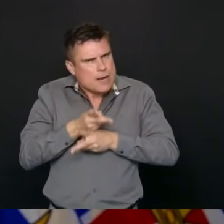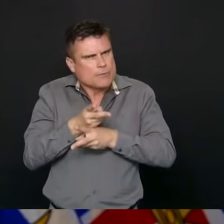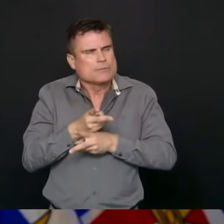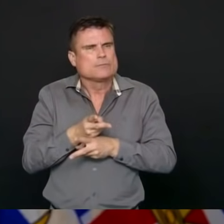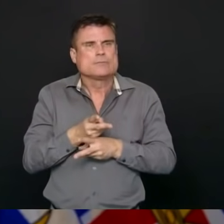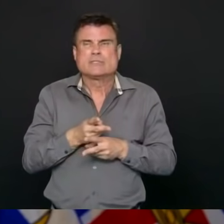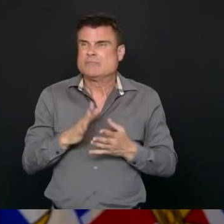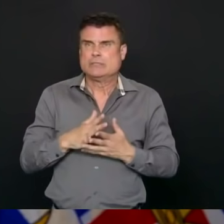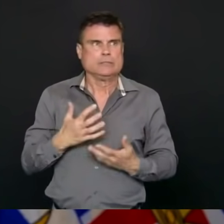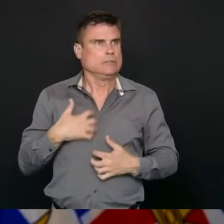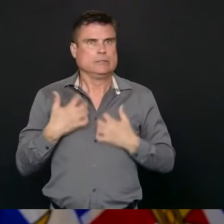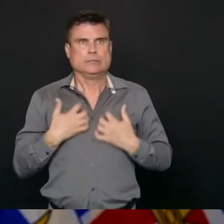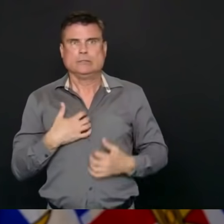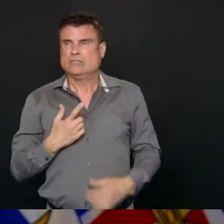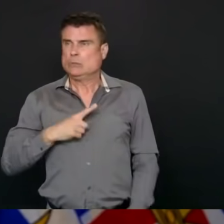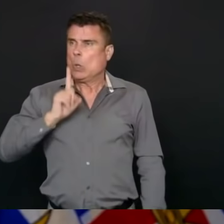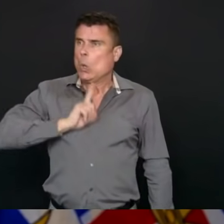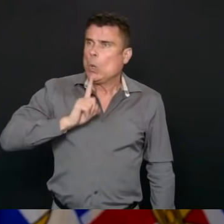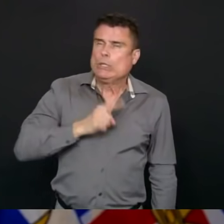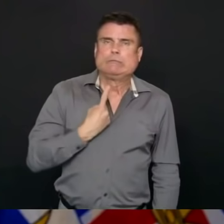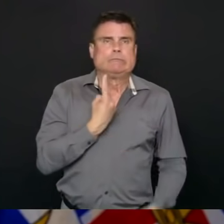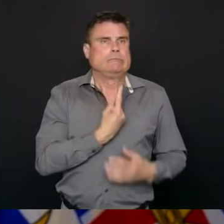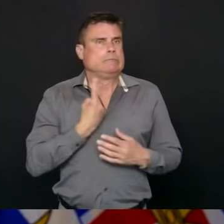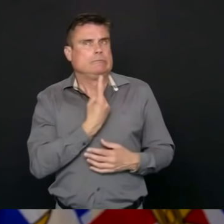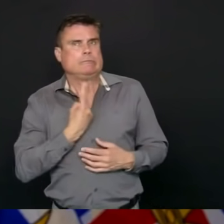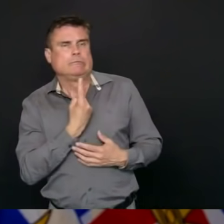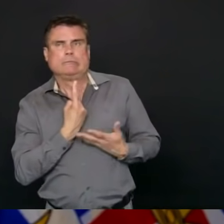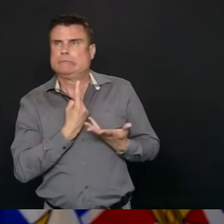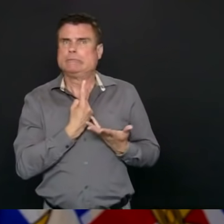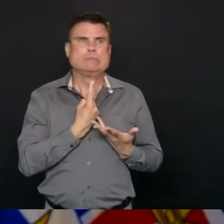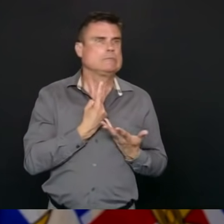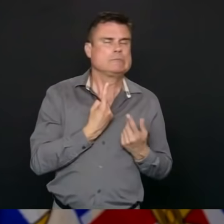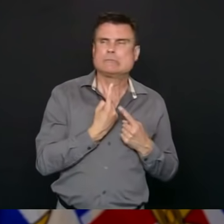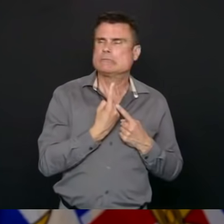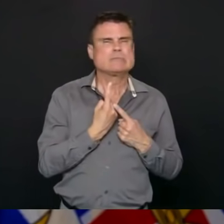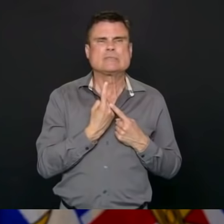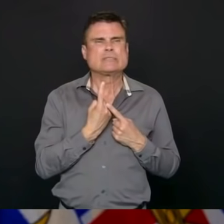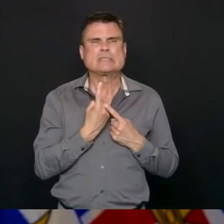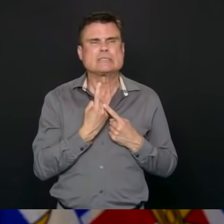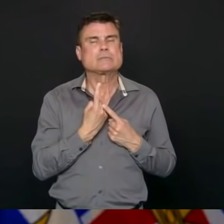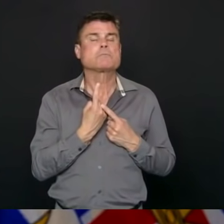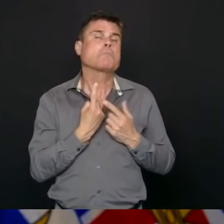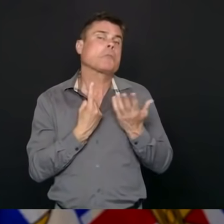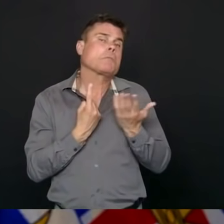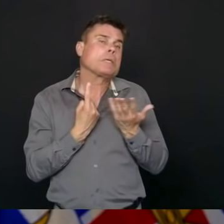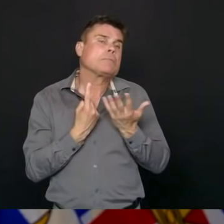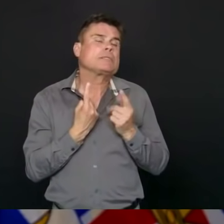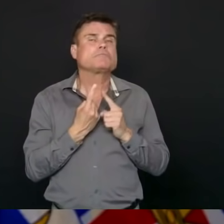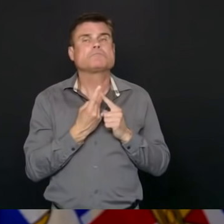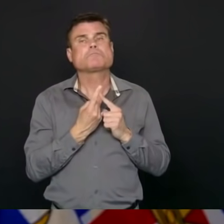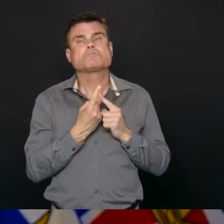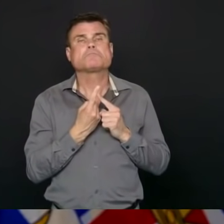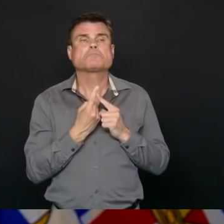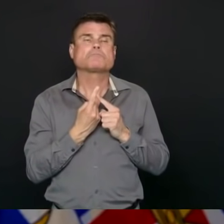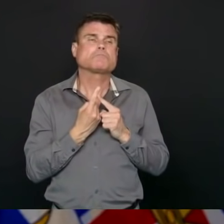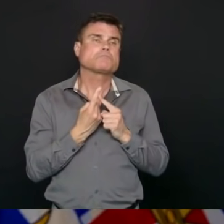but the basic principles are, yes, let's keep our social distancing. If we are going to have something in our